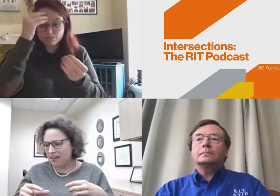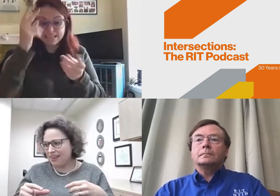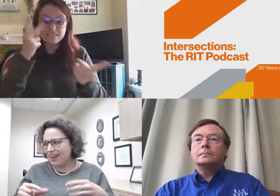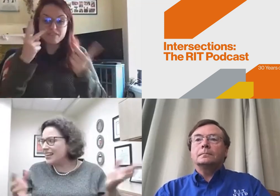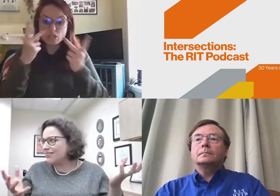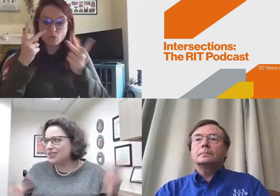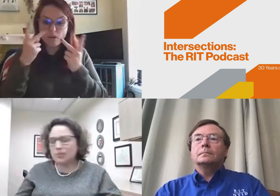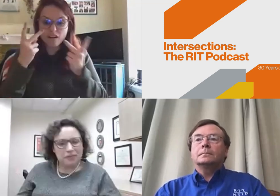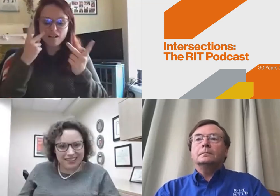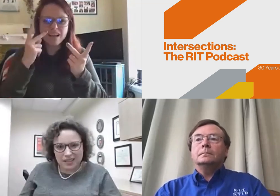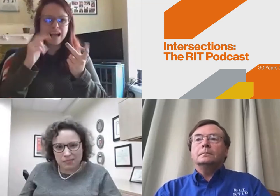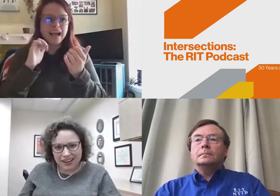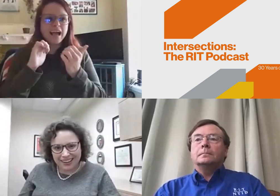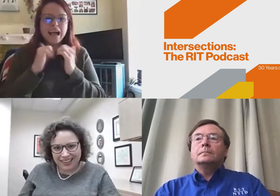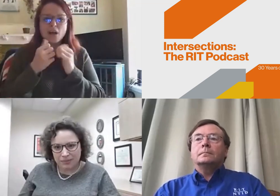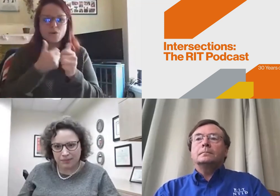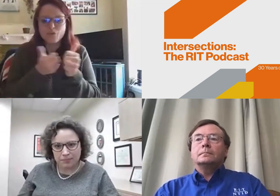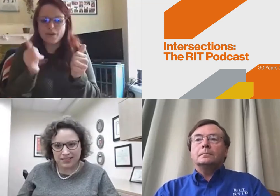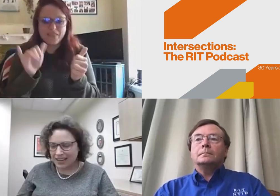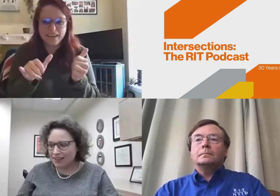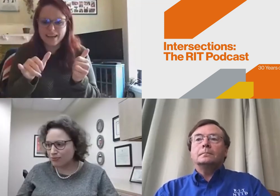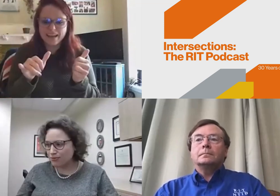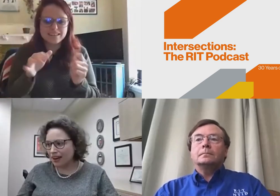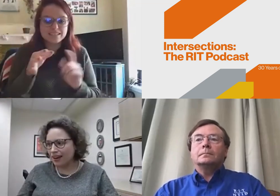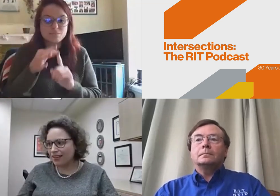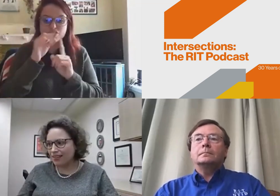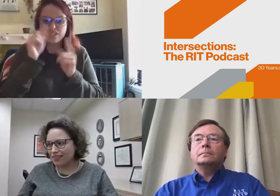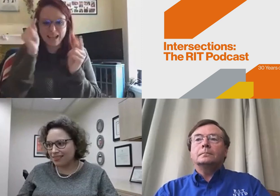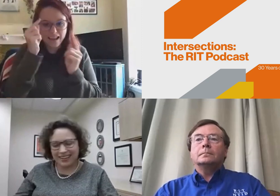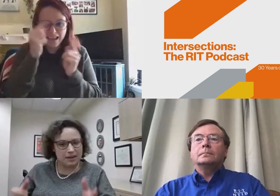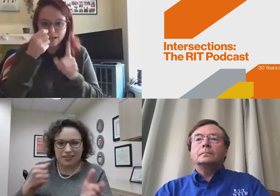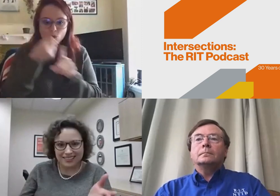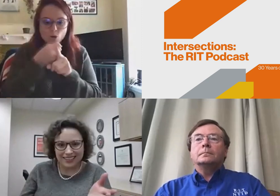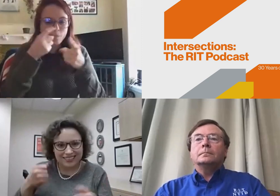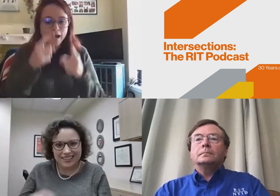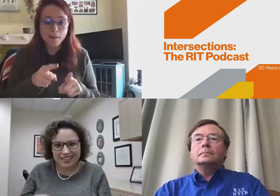And even as we were thinking about how to keep campus safe, thinking about the sanitizing